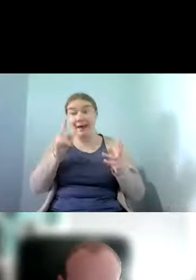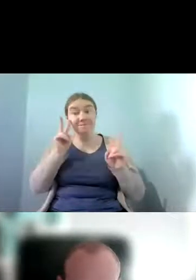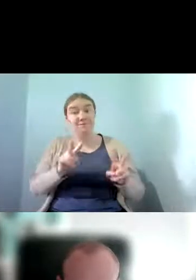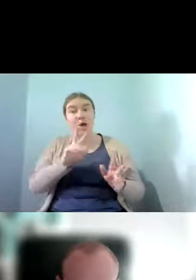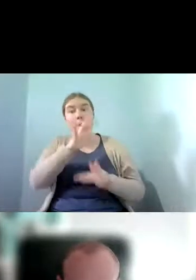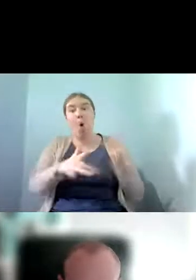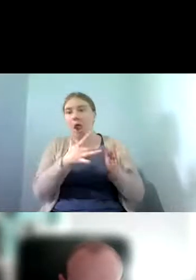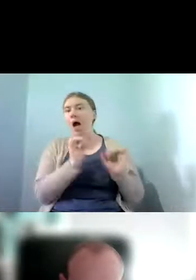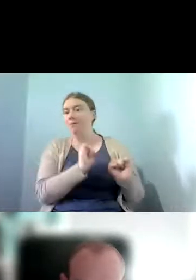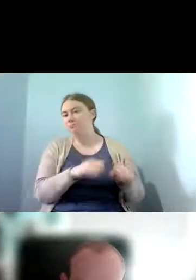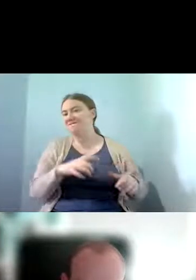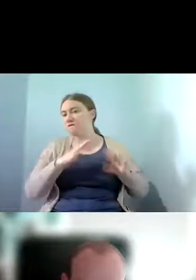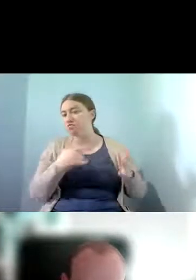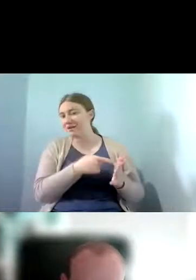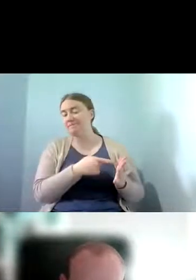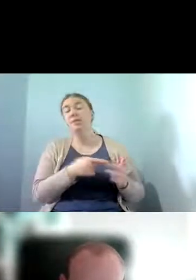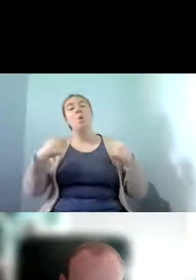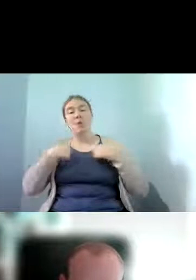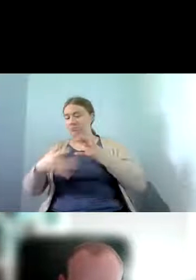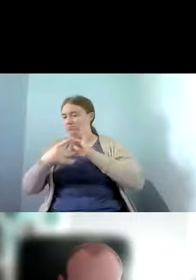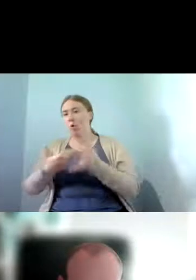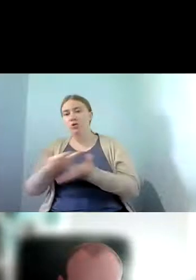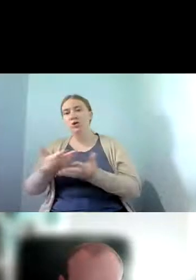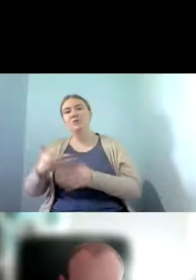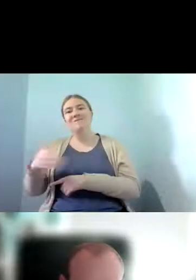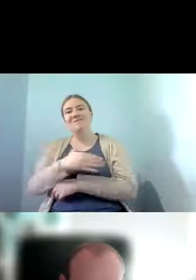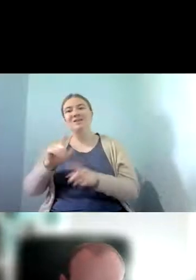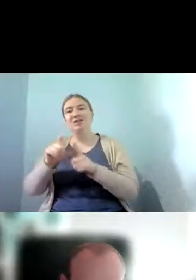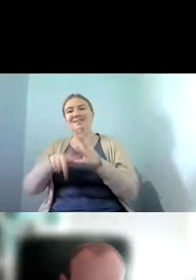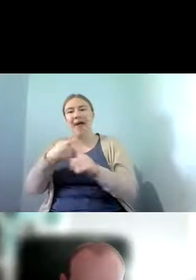specialist consultant called fishtek who have extensive knowledge and experience of following